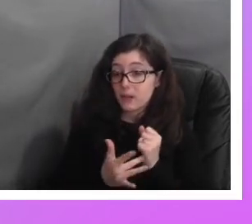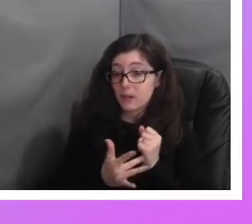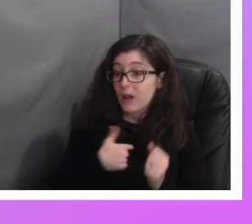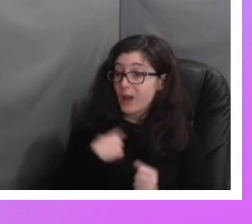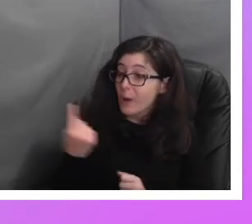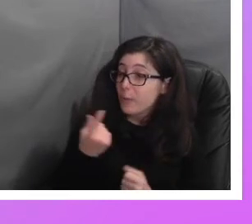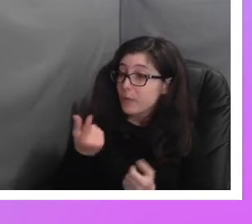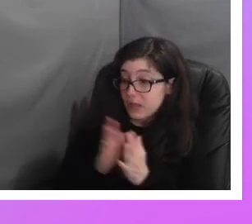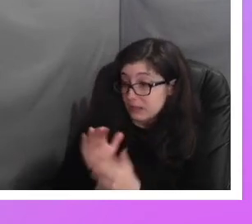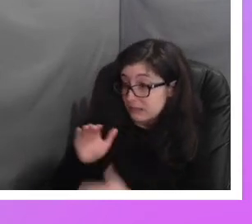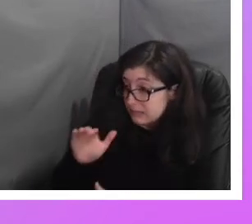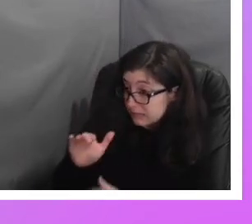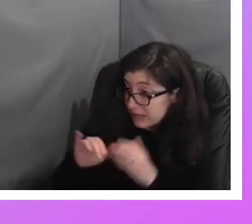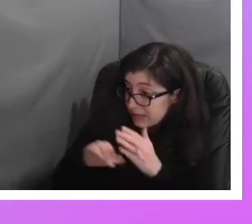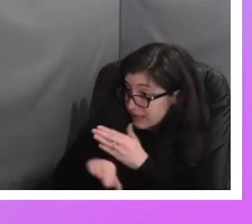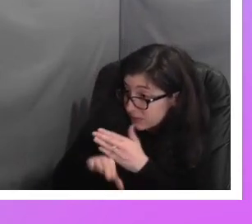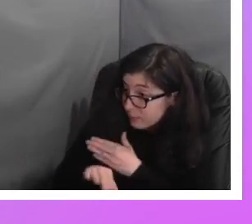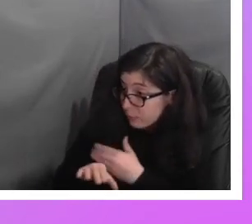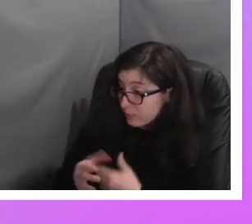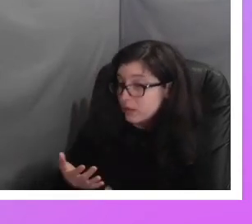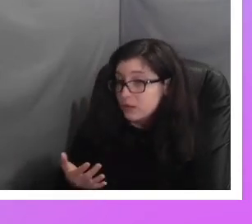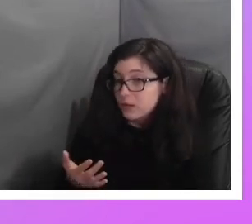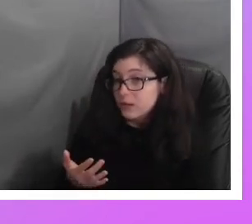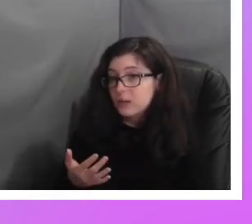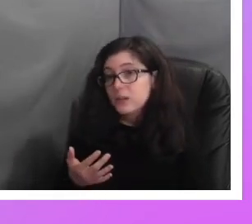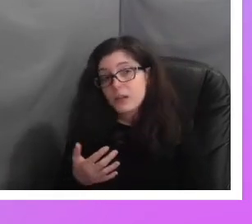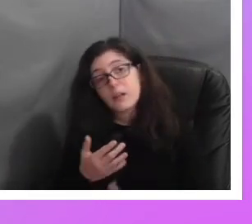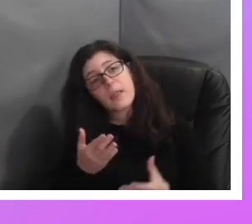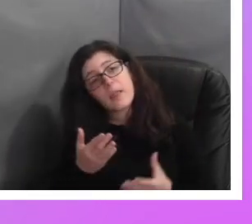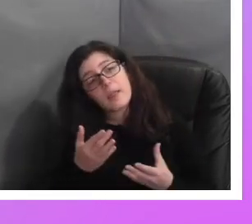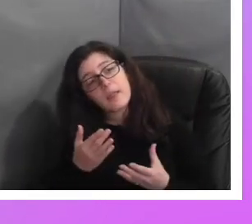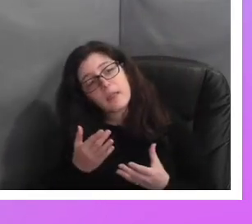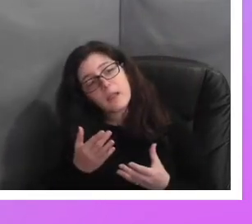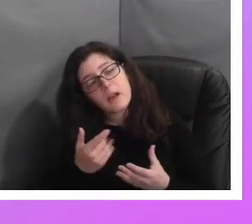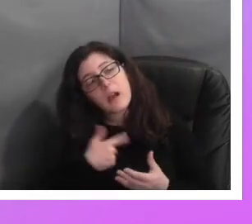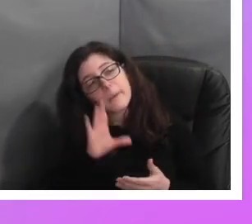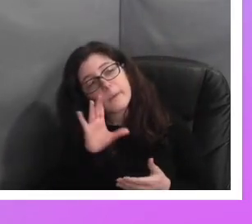and the answer, "Let me check", means no most of the time,